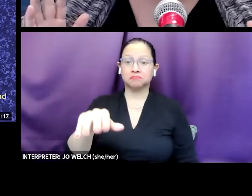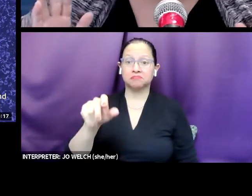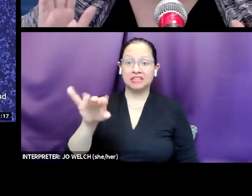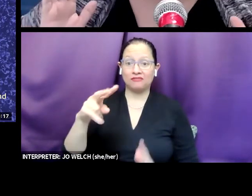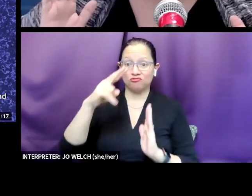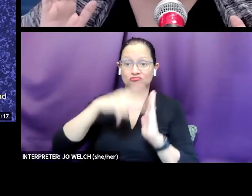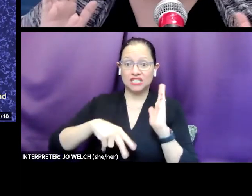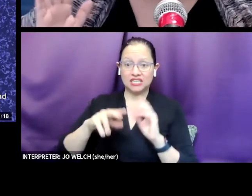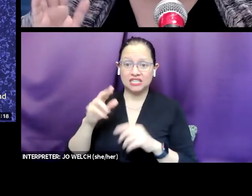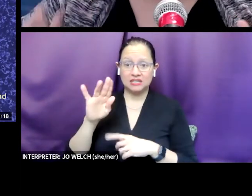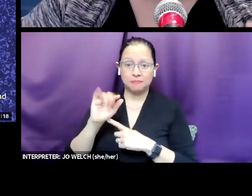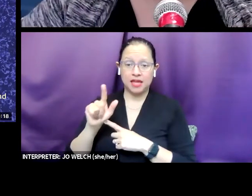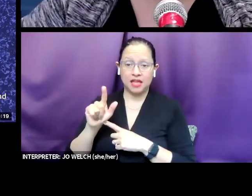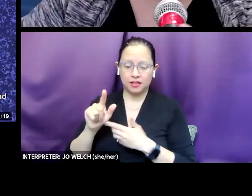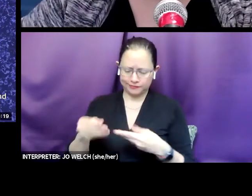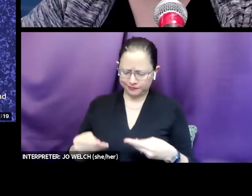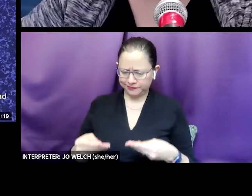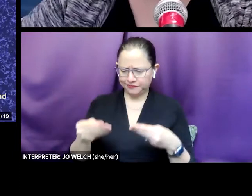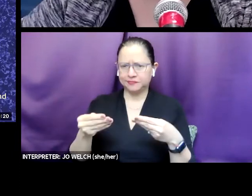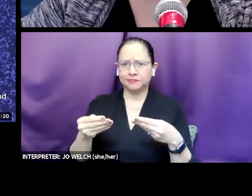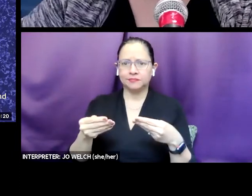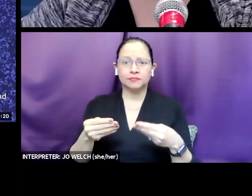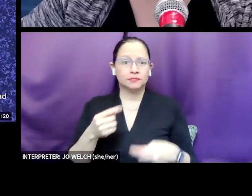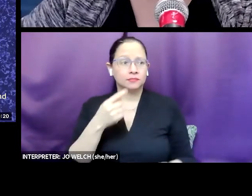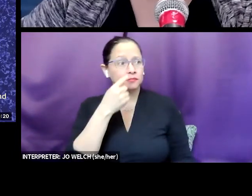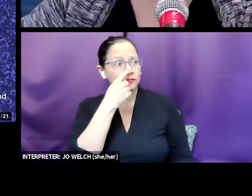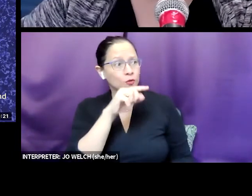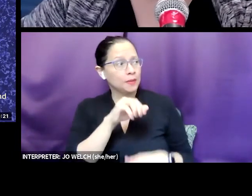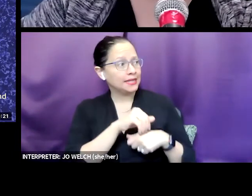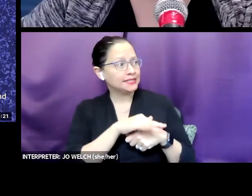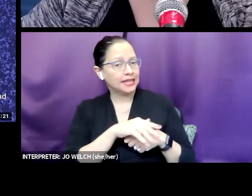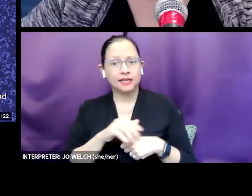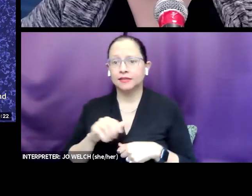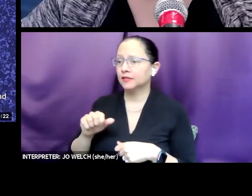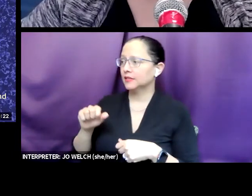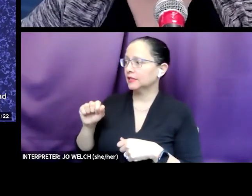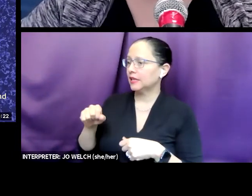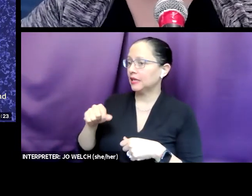It's a lot of like can you send this Did you get that kind of stuff.